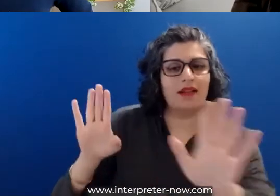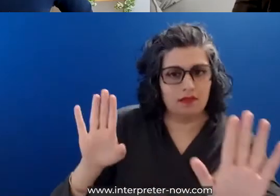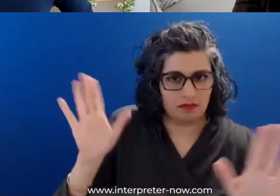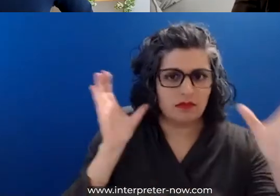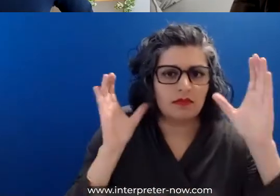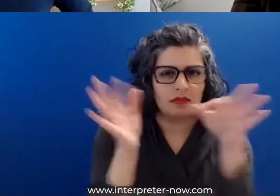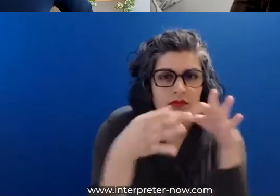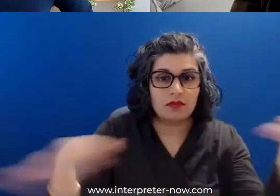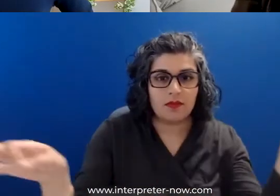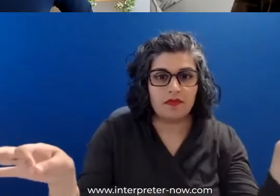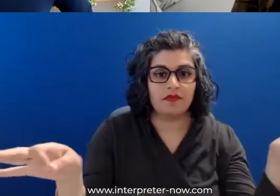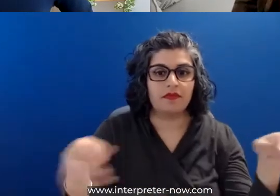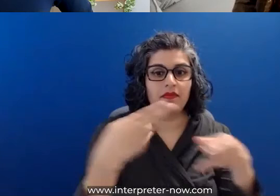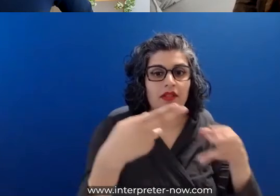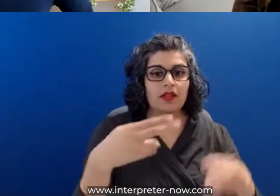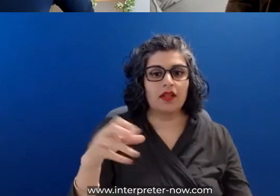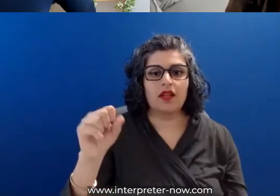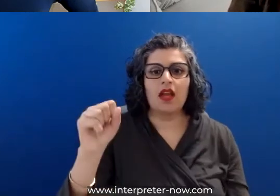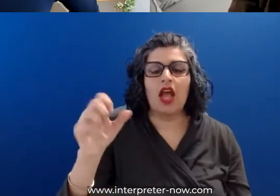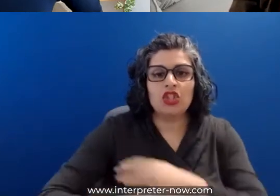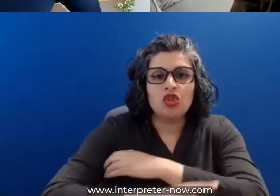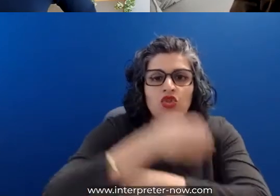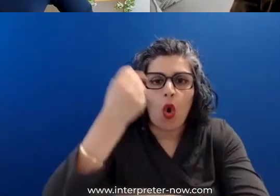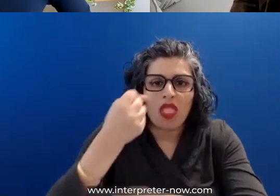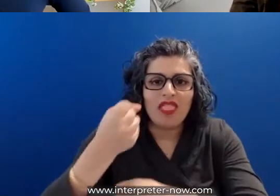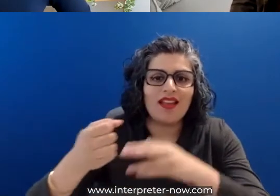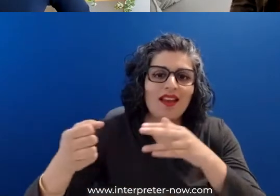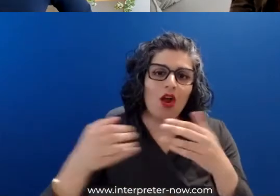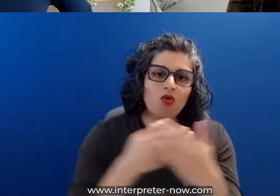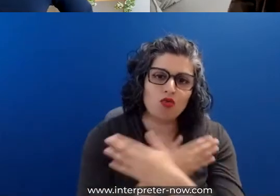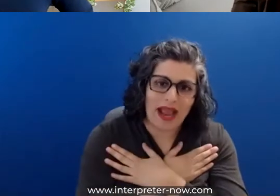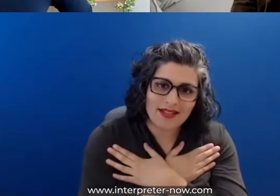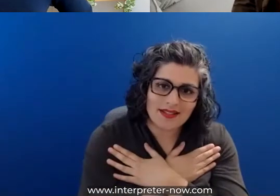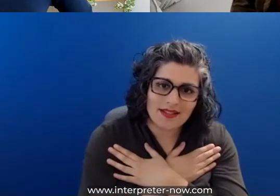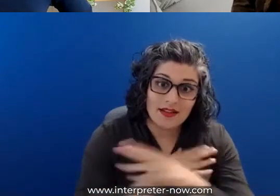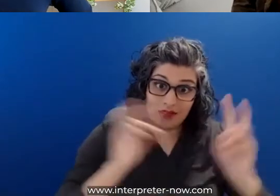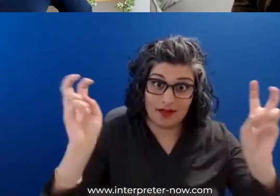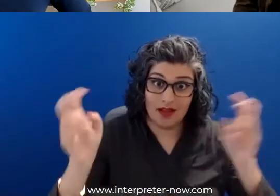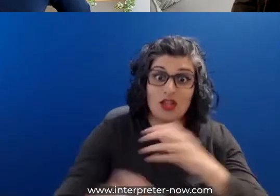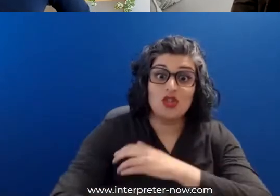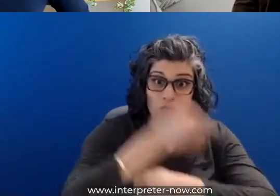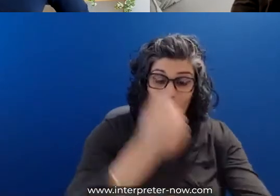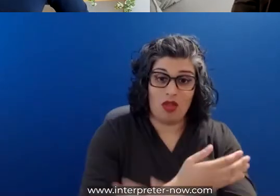we often use, it's called stolen rest—stolen rest is somehow thieving from a company's